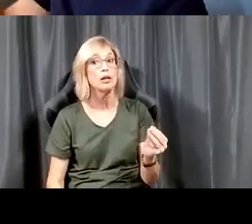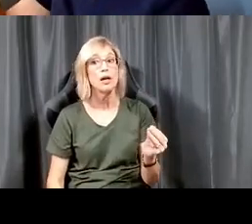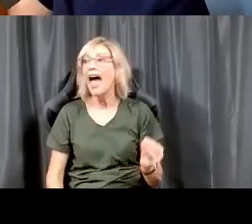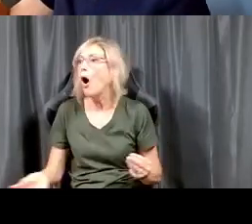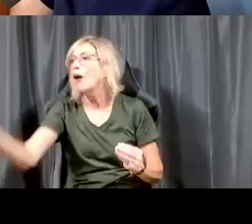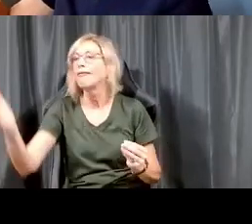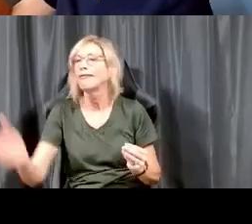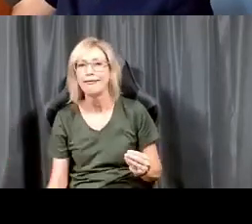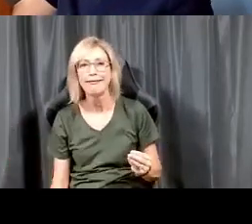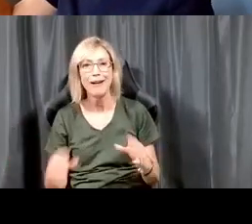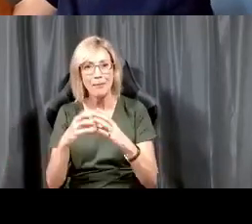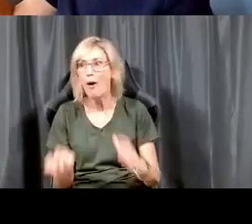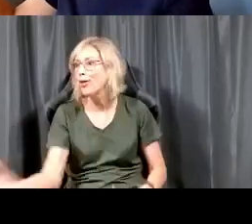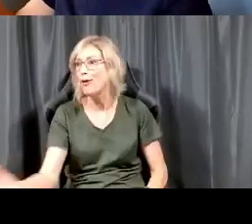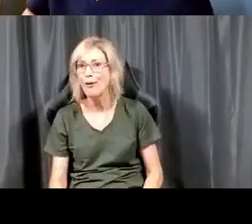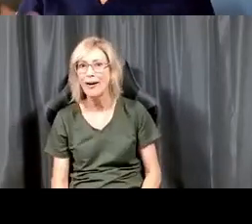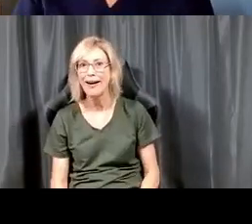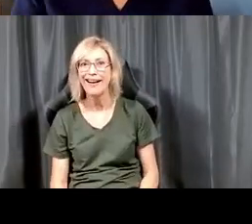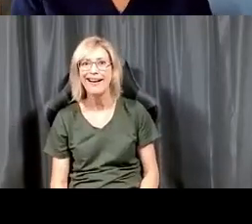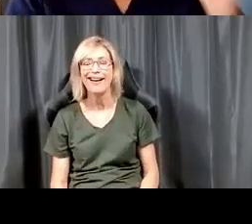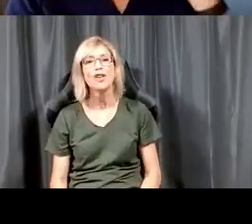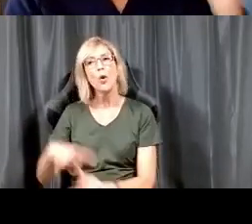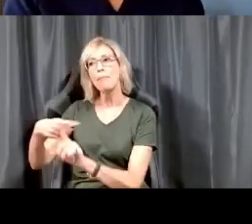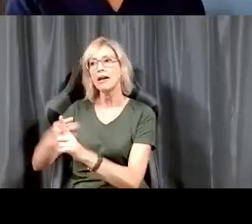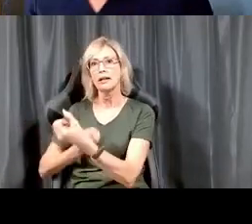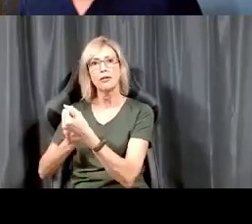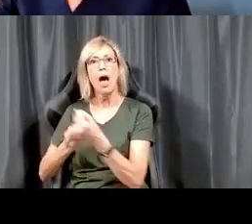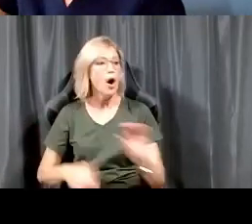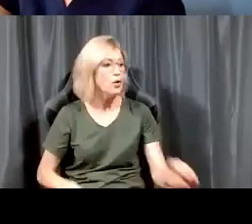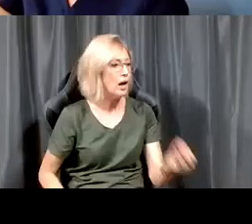ball. He learned okay, I can do that. I want to throw my ball.